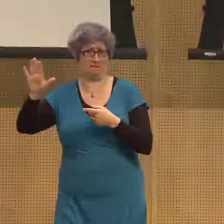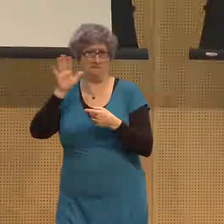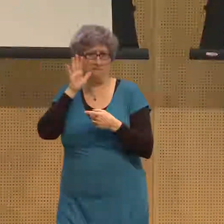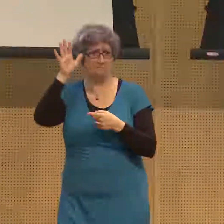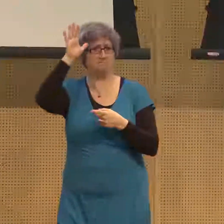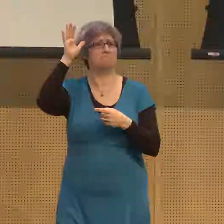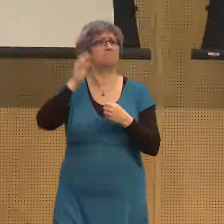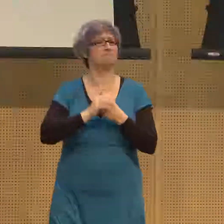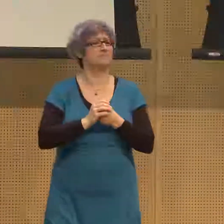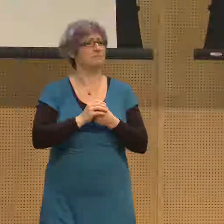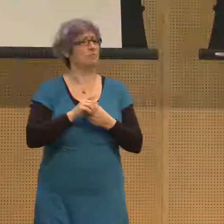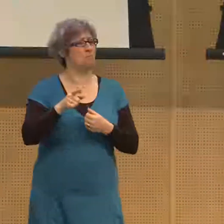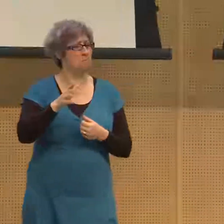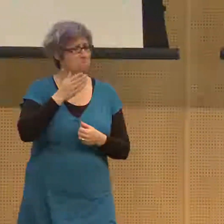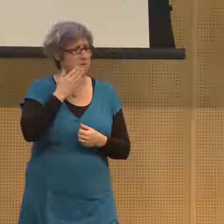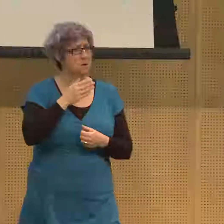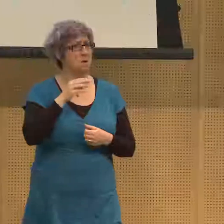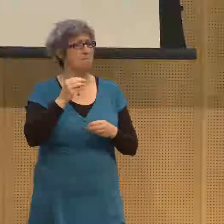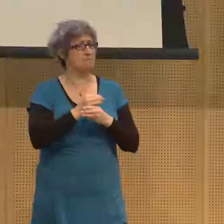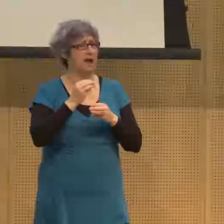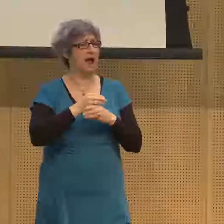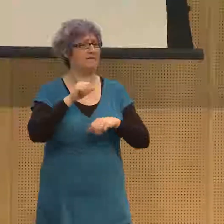I had heard a neighbor of mine...